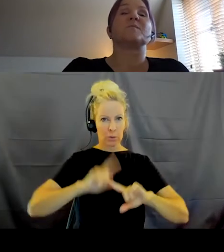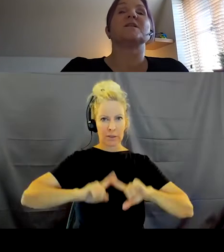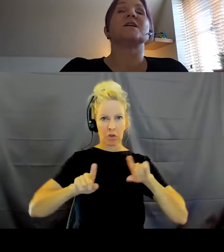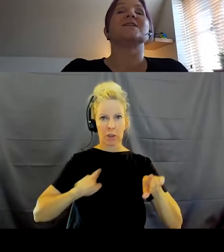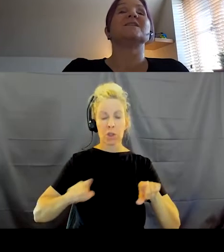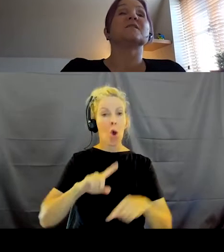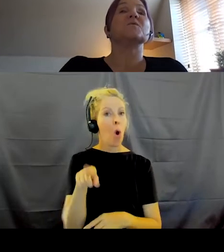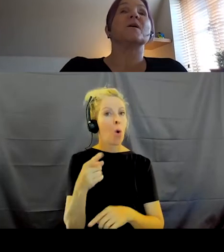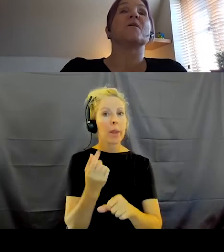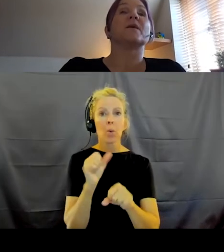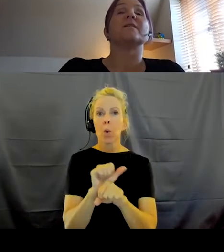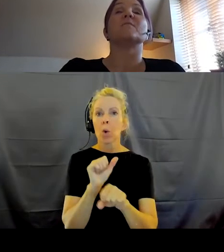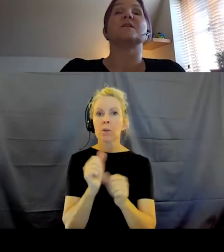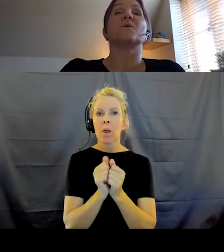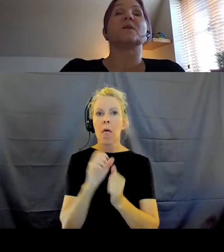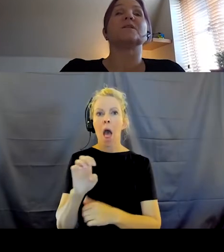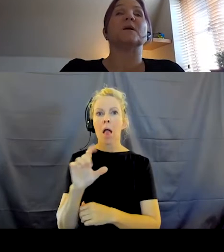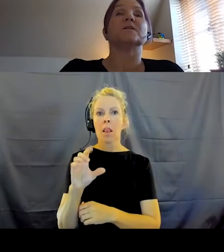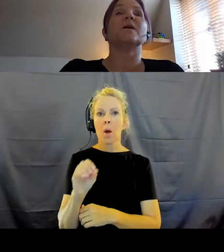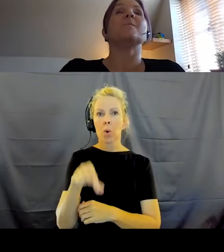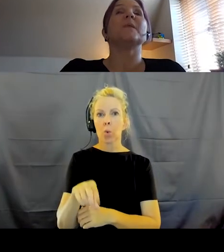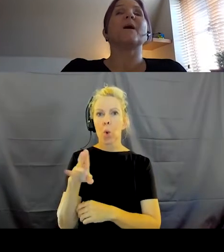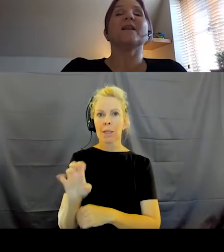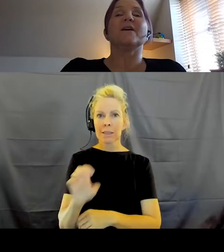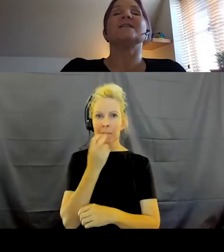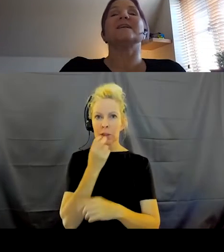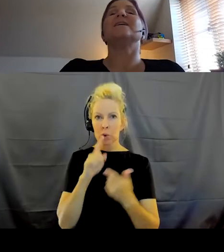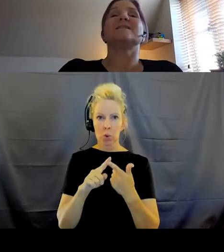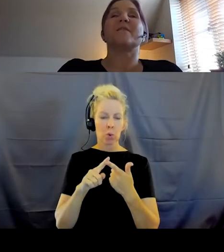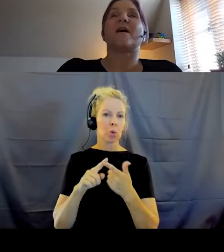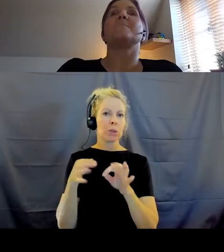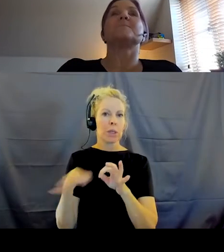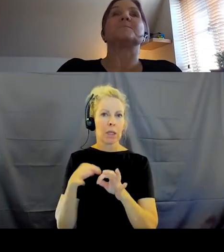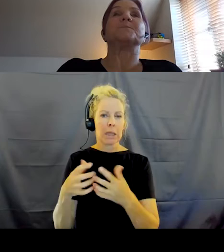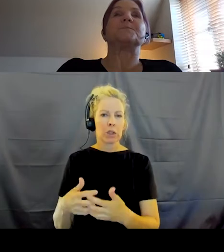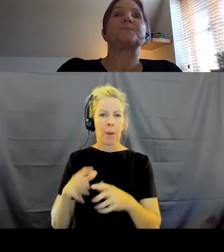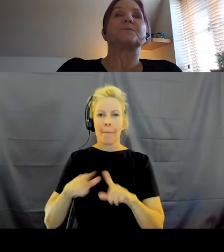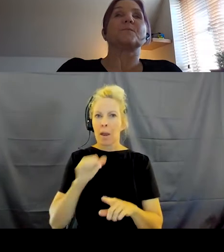speech engine. It does not work with any other better quality ones. But the idea is they are.